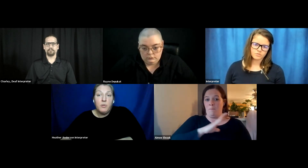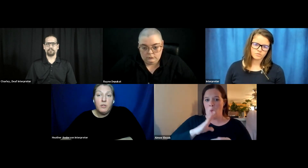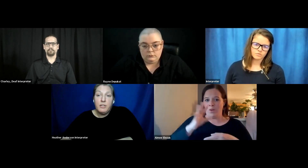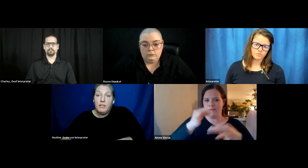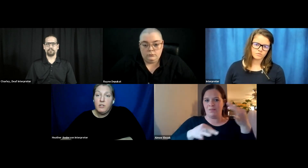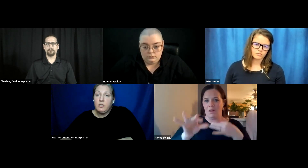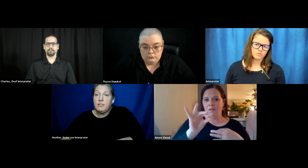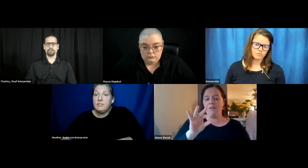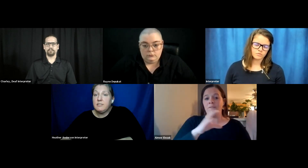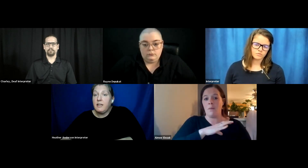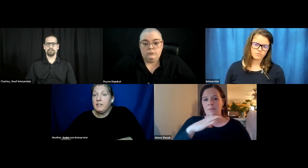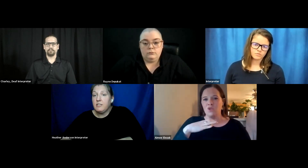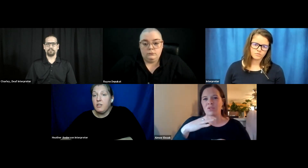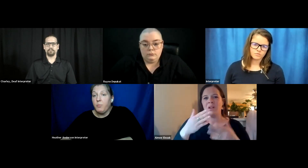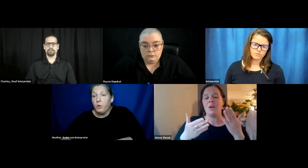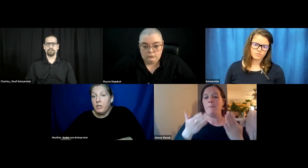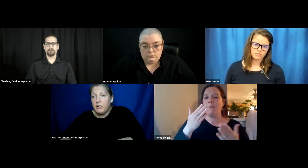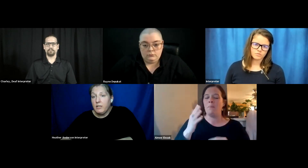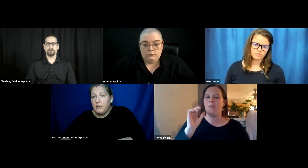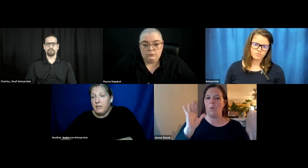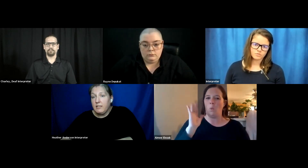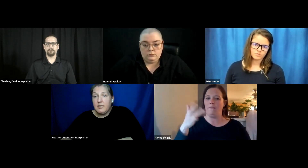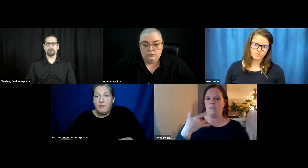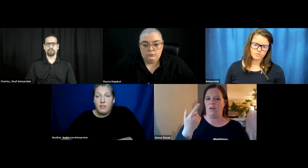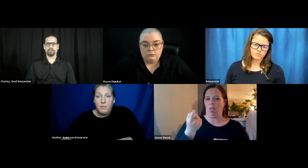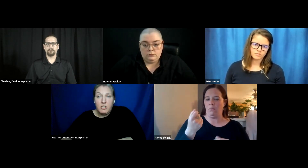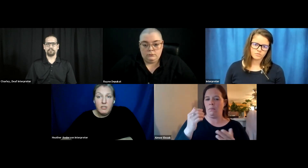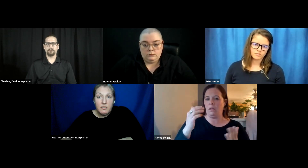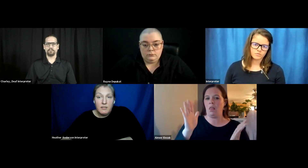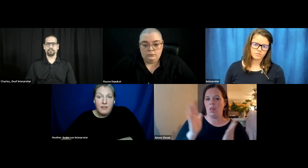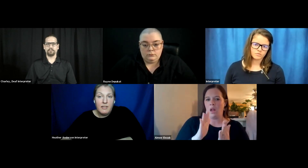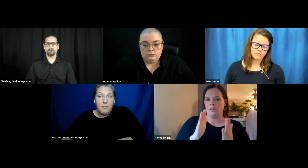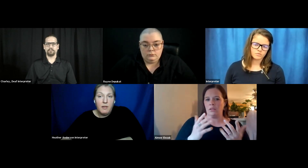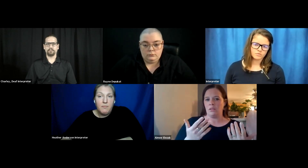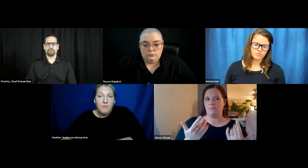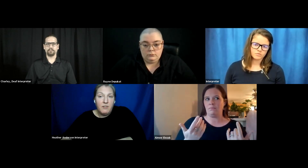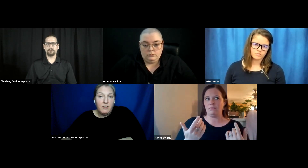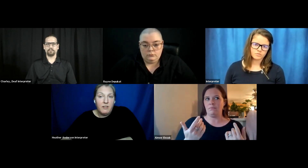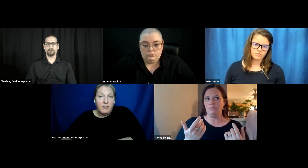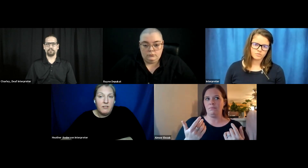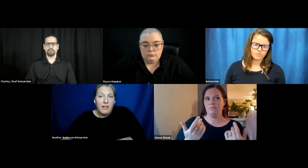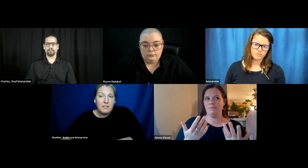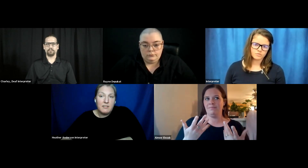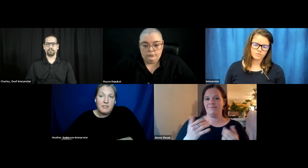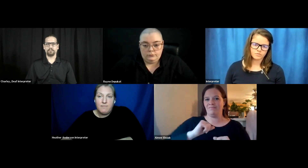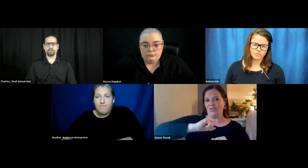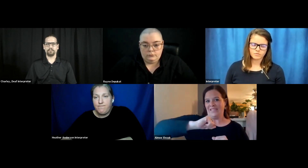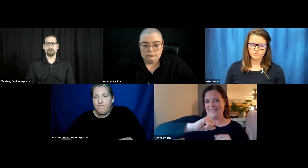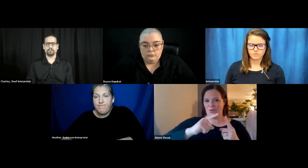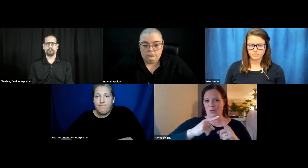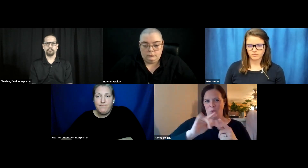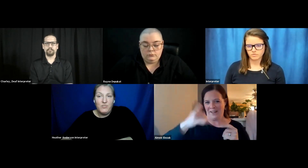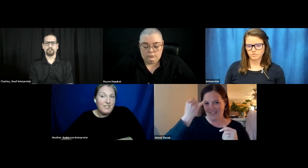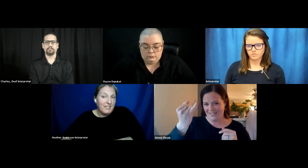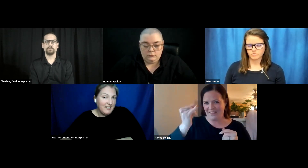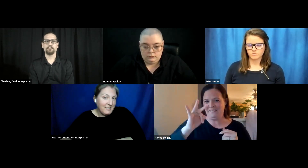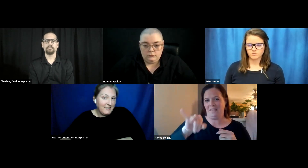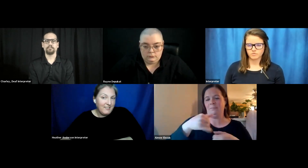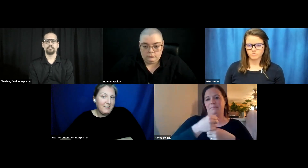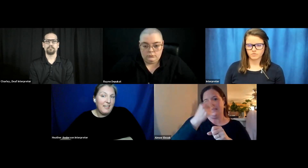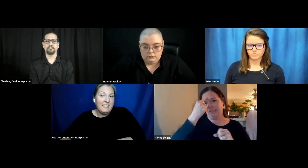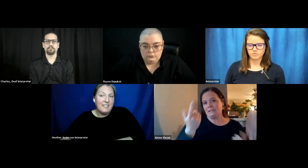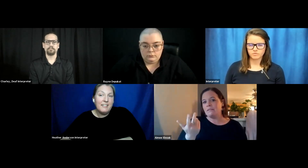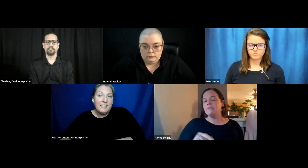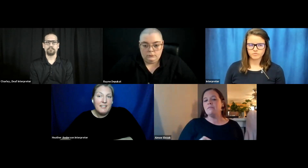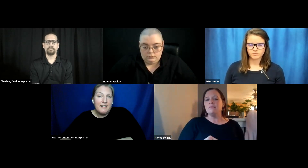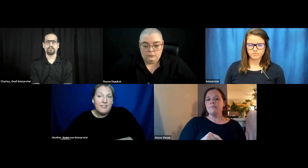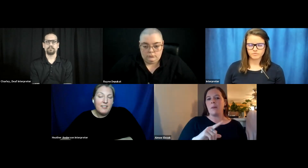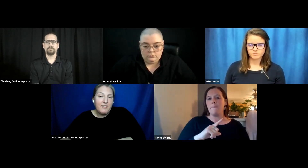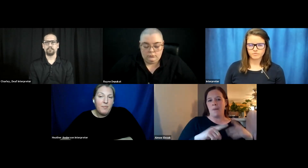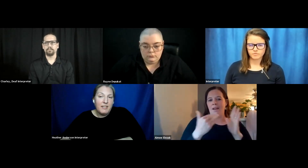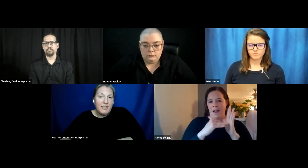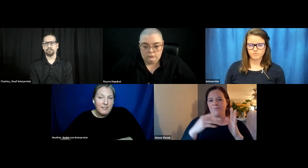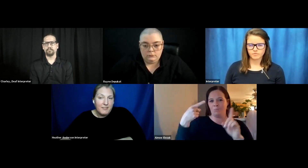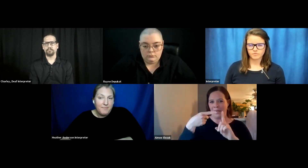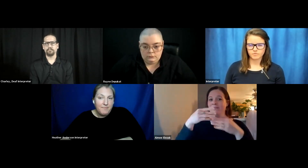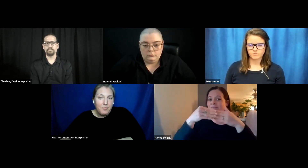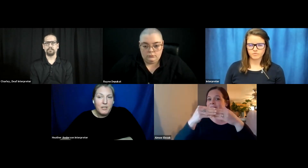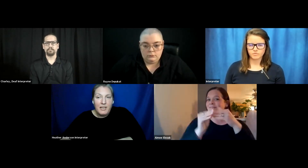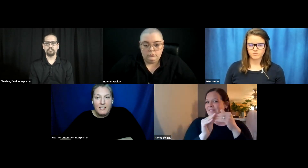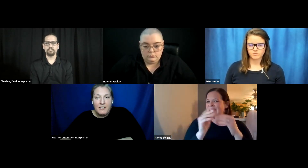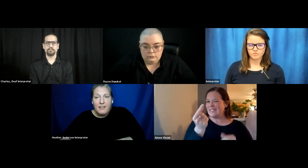So if the deaf community could send it to the board, instead of the Commission. I think it might feel a little less resistant to the idea, if that makes sense.